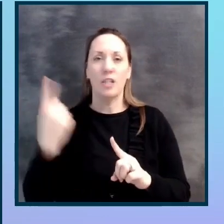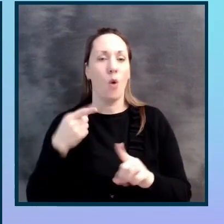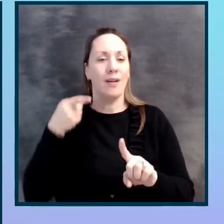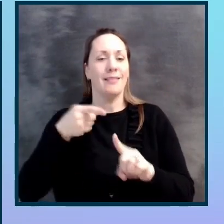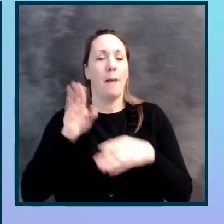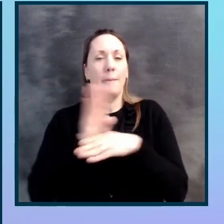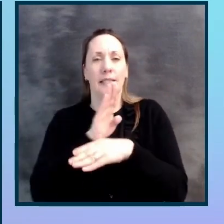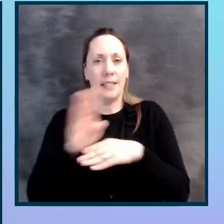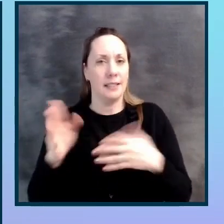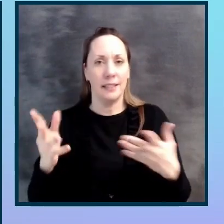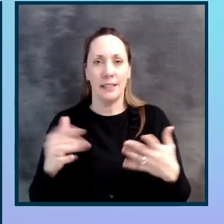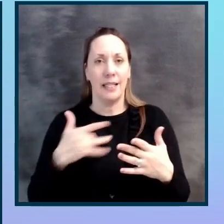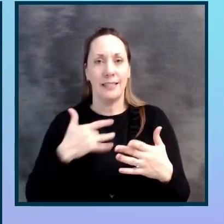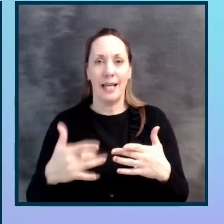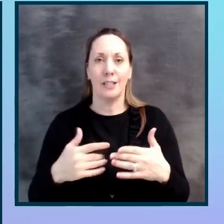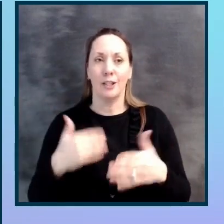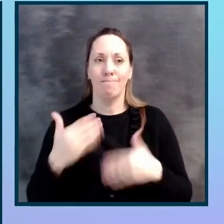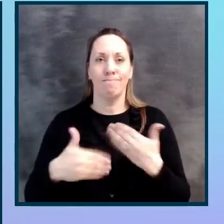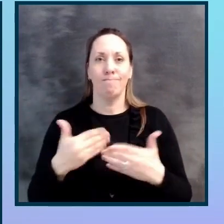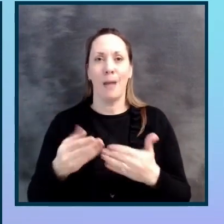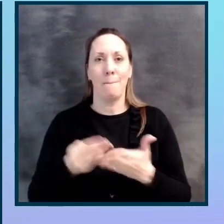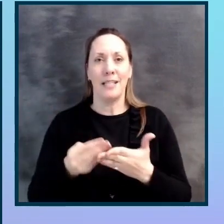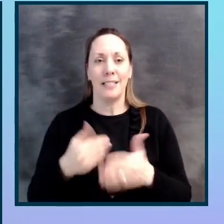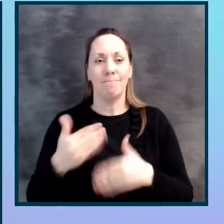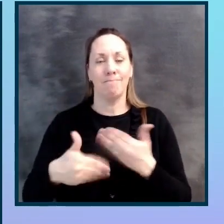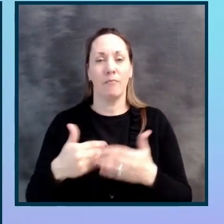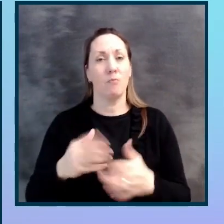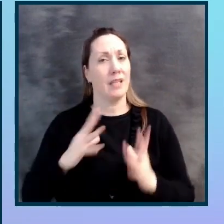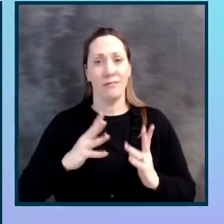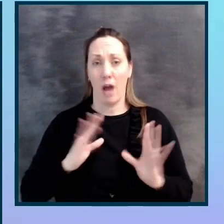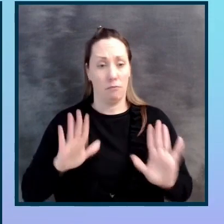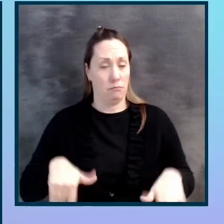that seems to move the needle. And that's fine, that's great as long as the needles gets moved.